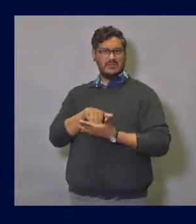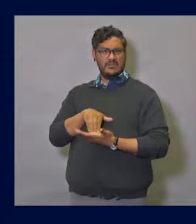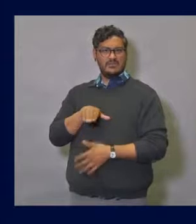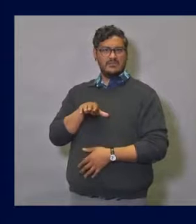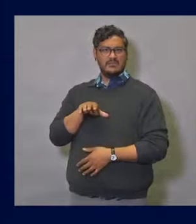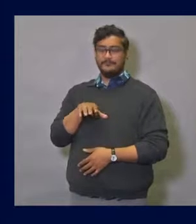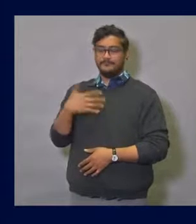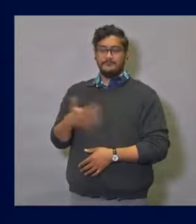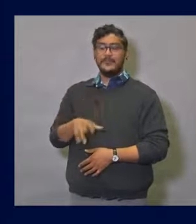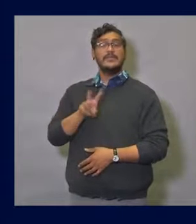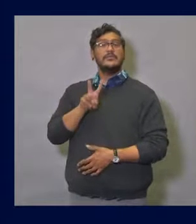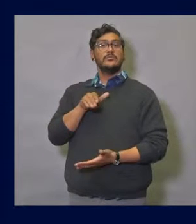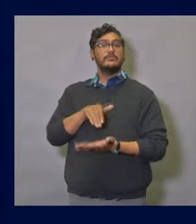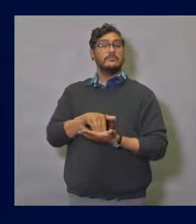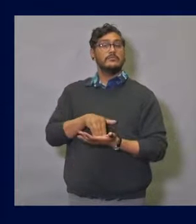DE VACUNAS DE COVID┘19 Y POR EL